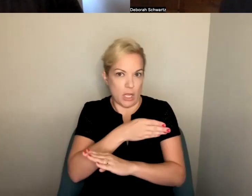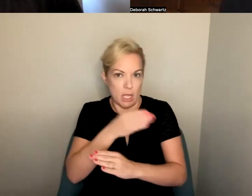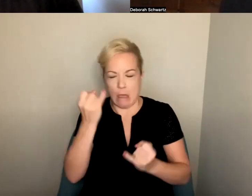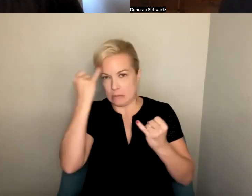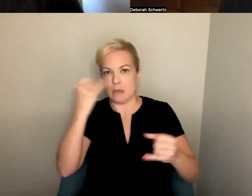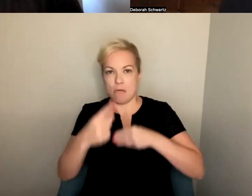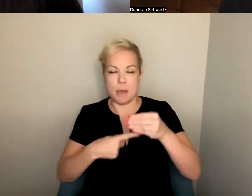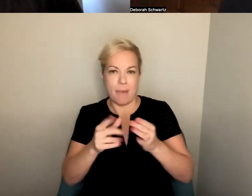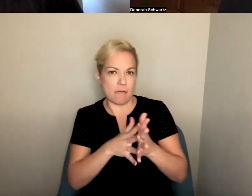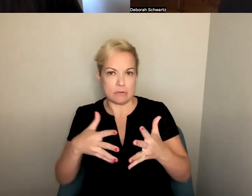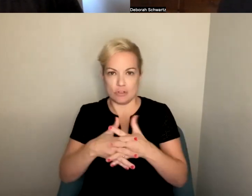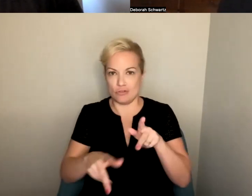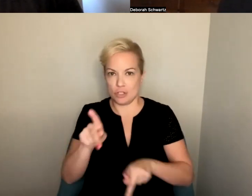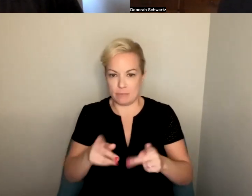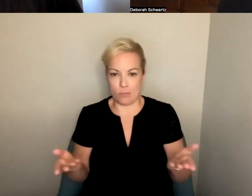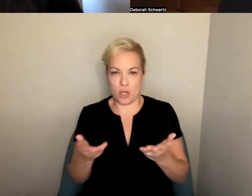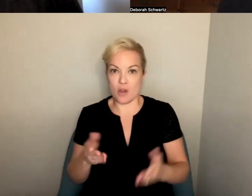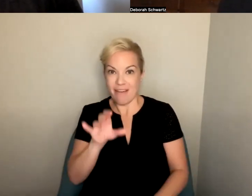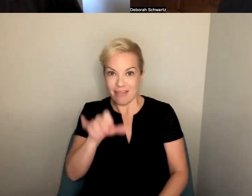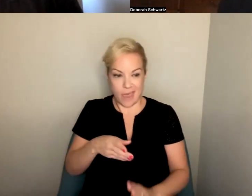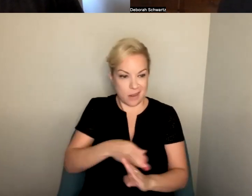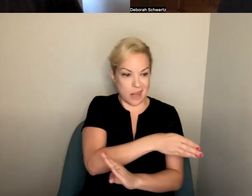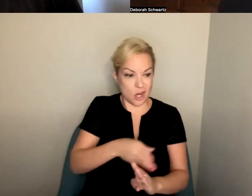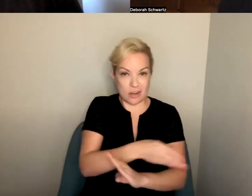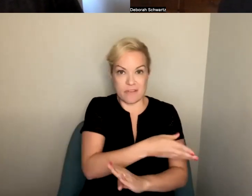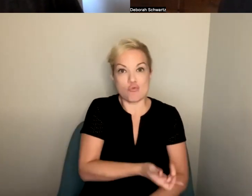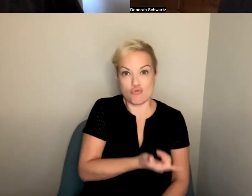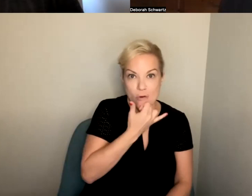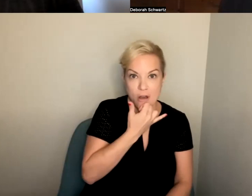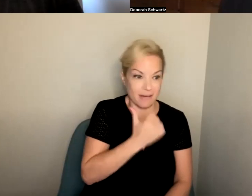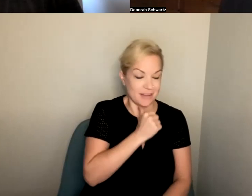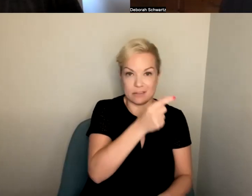to move away from that narrative because it's not accurate, it never has been you know that